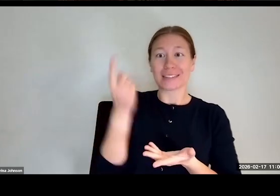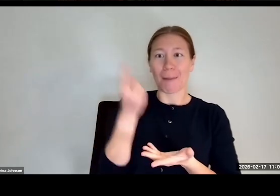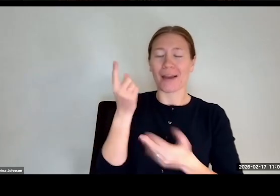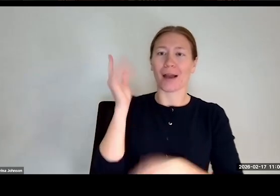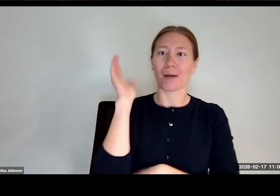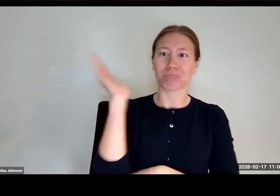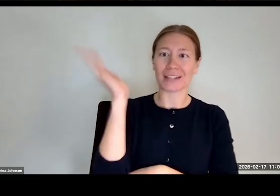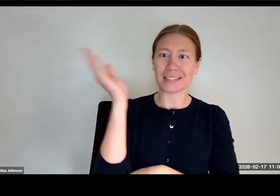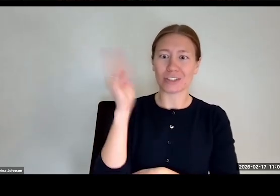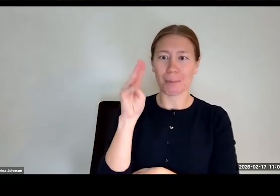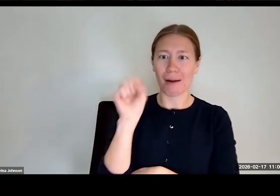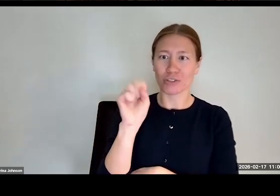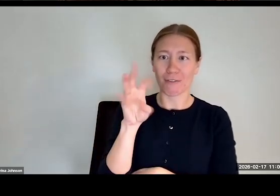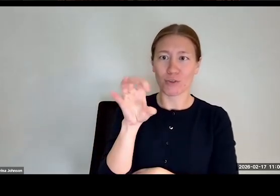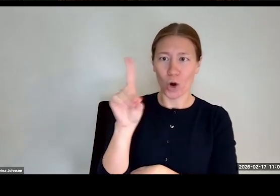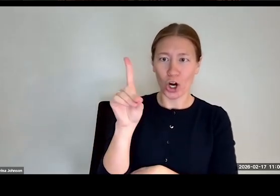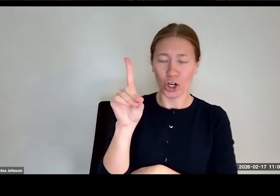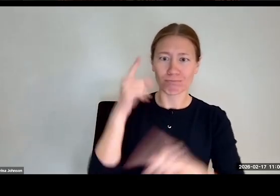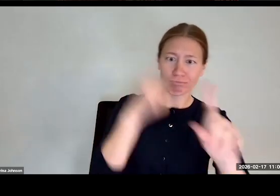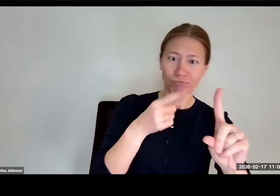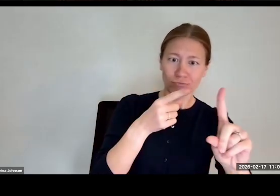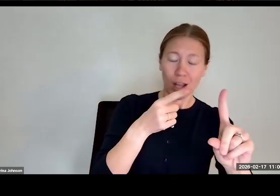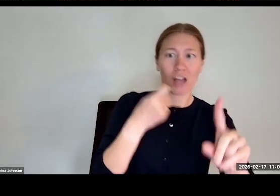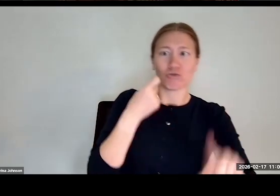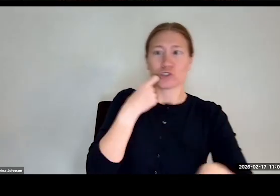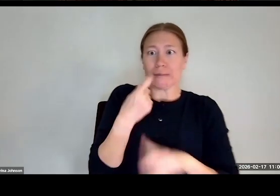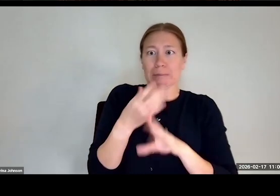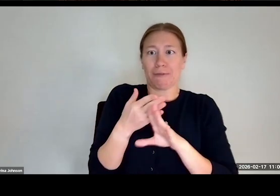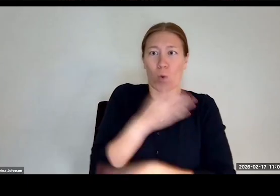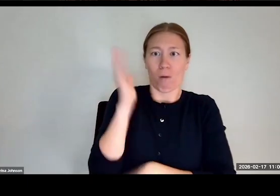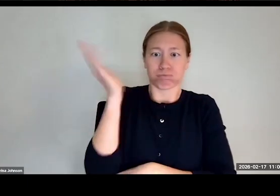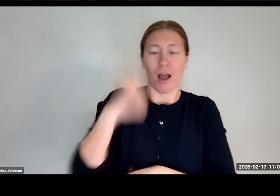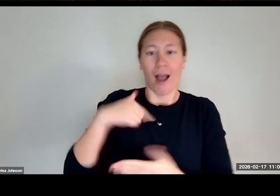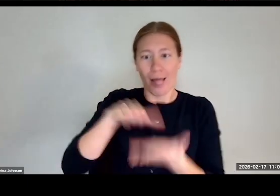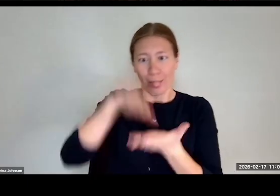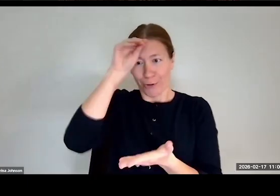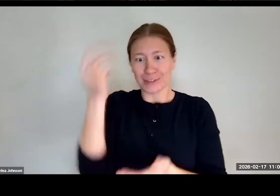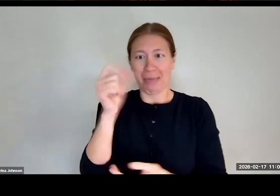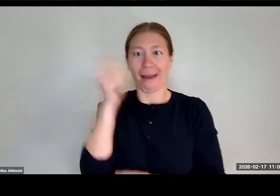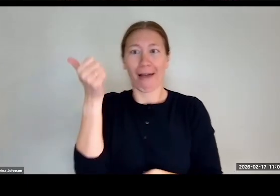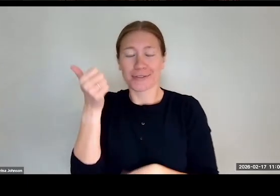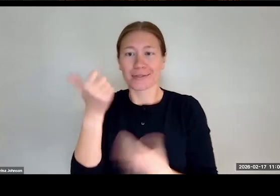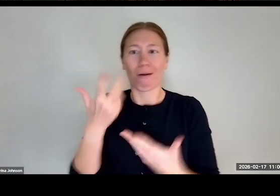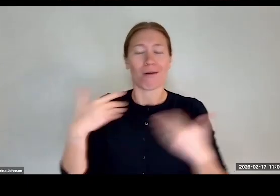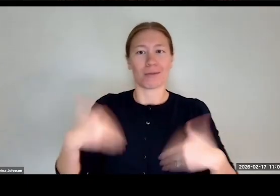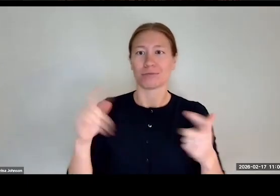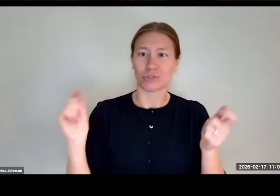and I learned a new feature just hours before I did the presentation and built it in. So please, if you know something that I don't know,